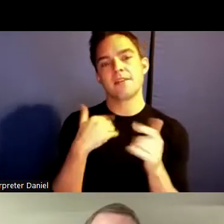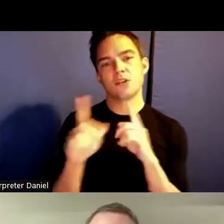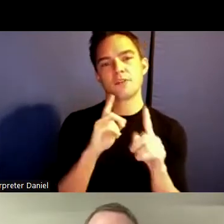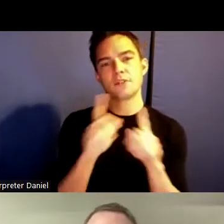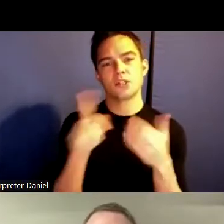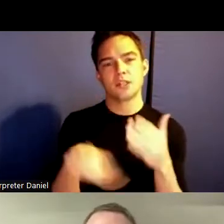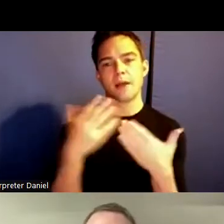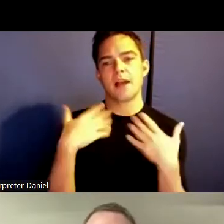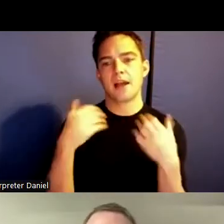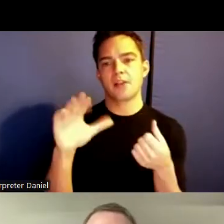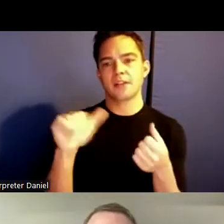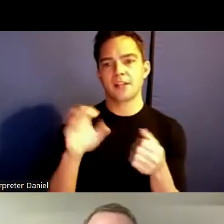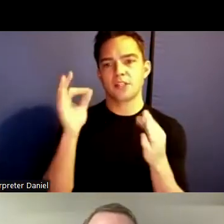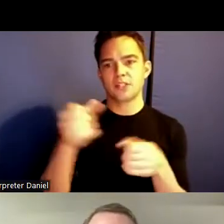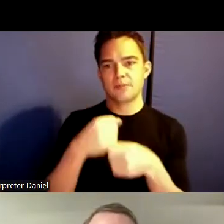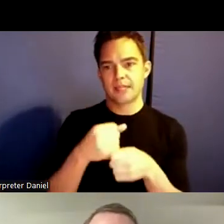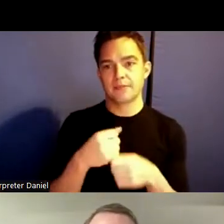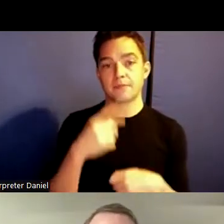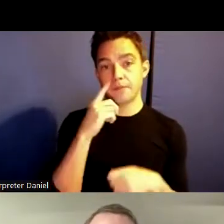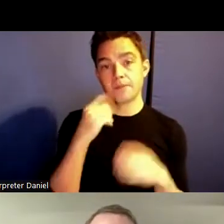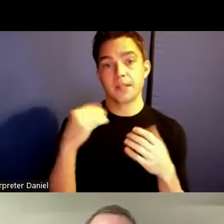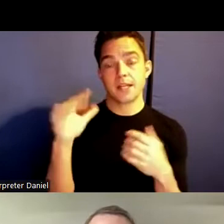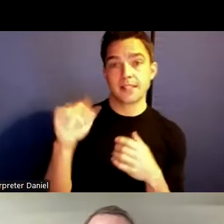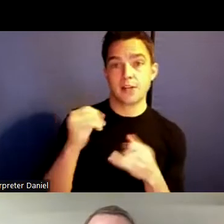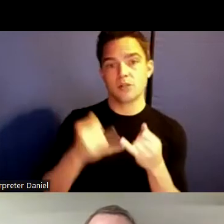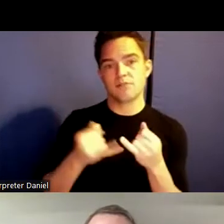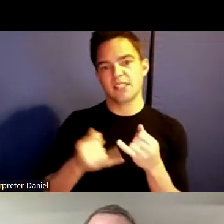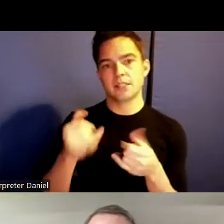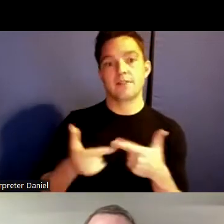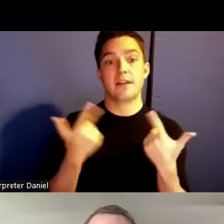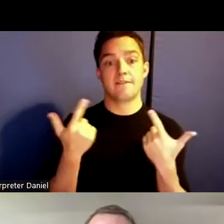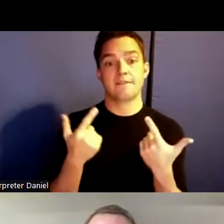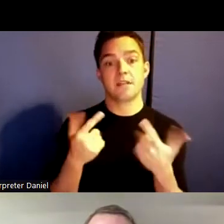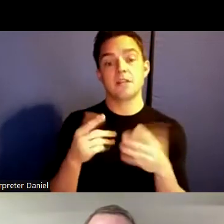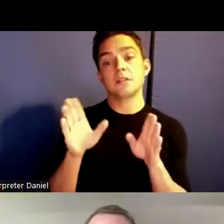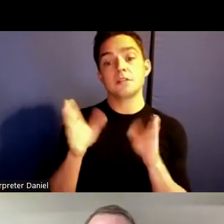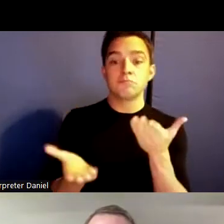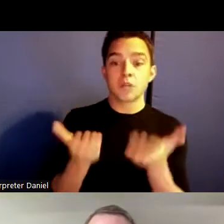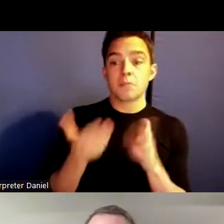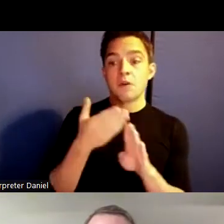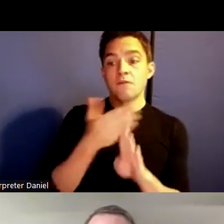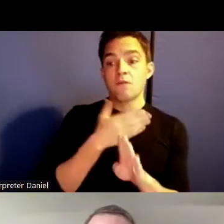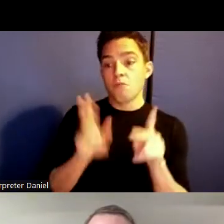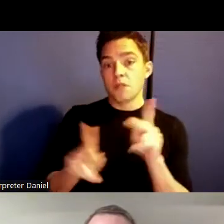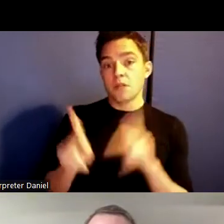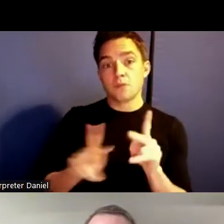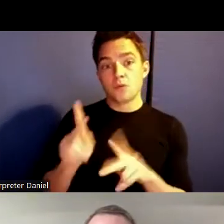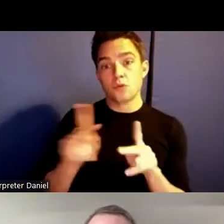health care decision making and care at end of life? Perhaps before people are in a time of